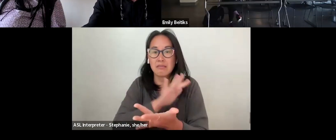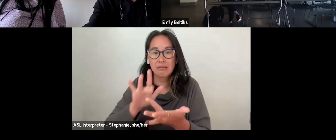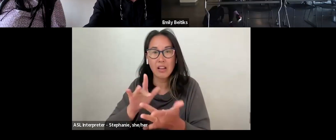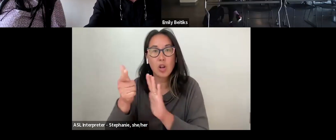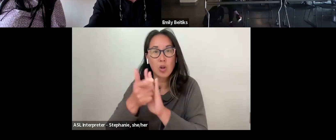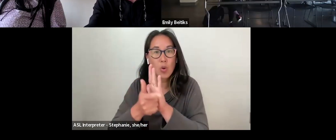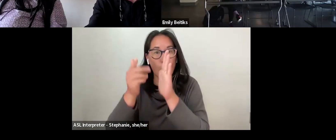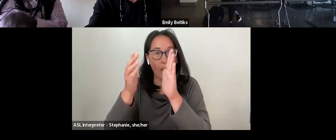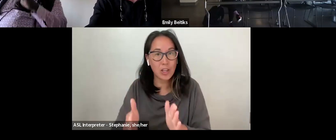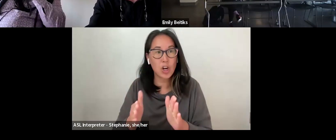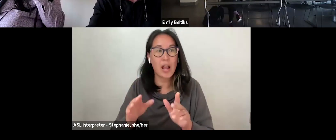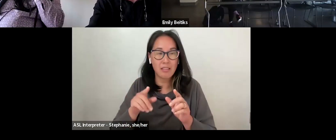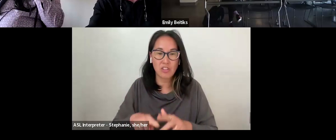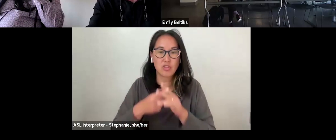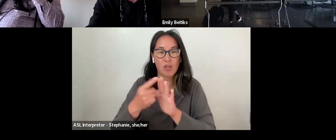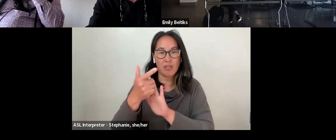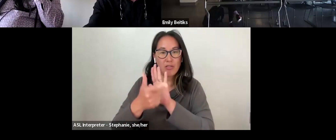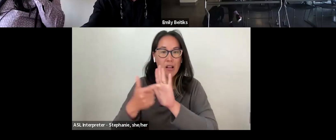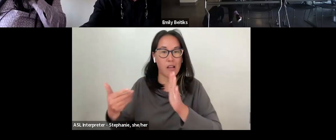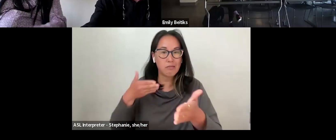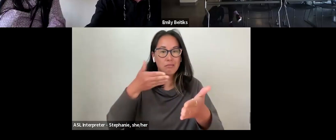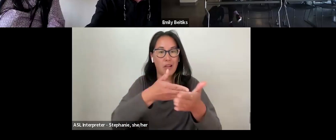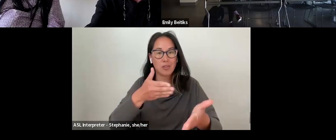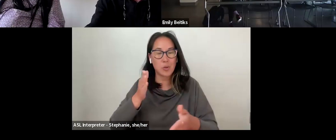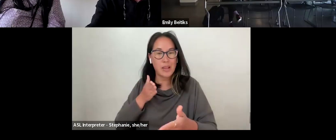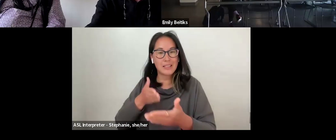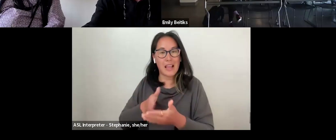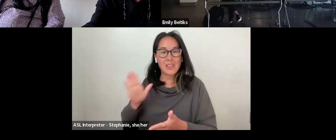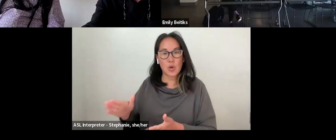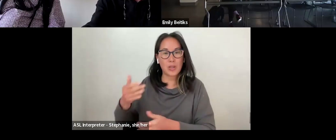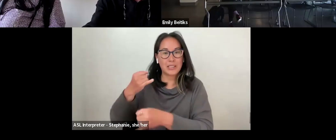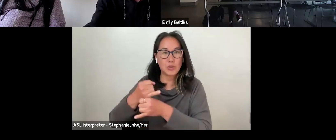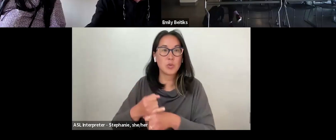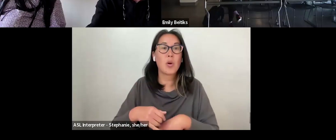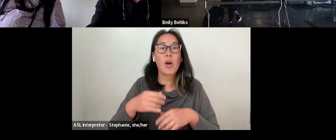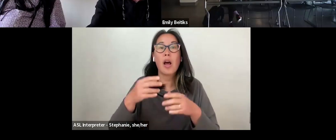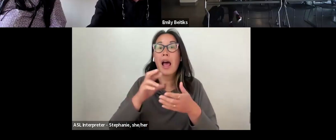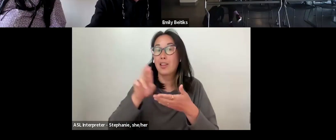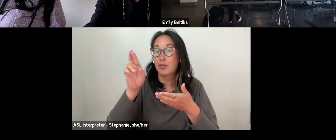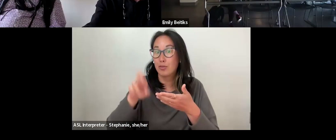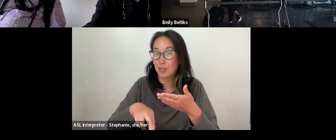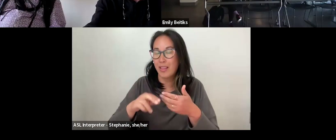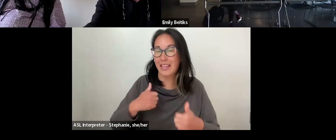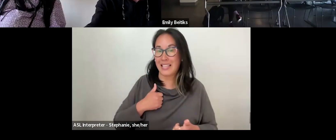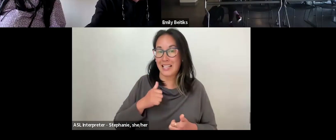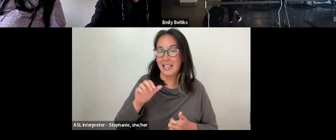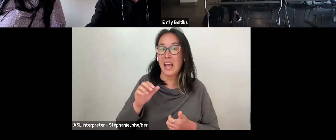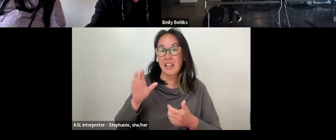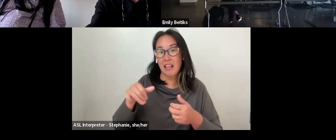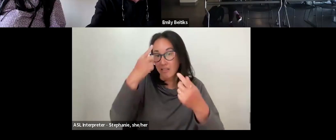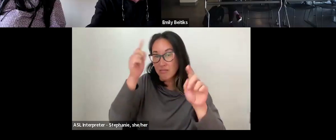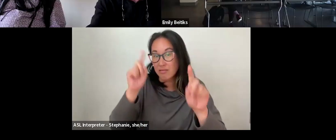And as a result of the settlement, the hospital was forced to put up a memorial